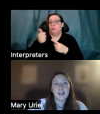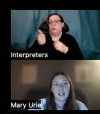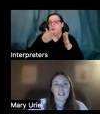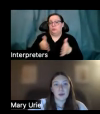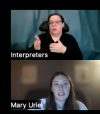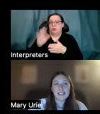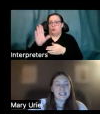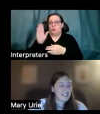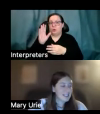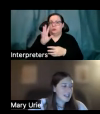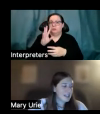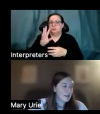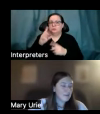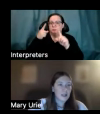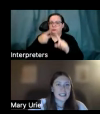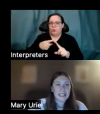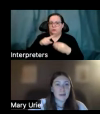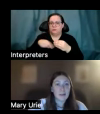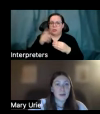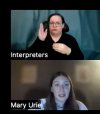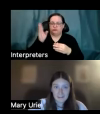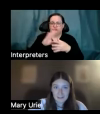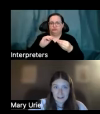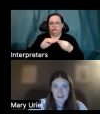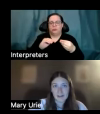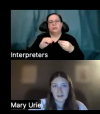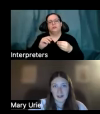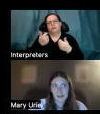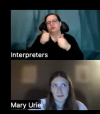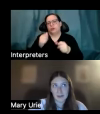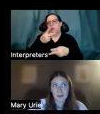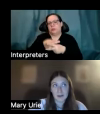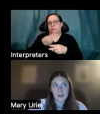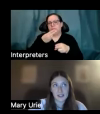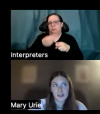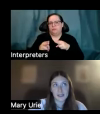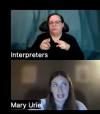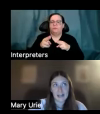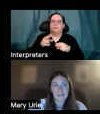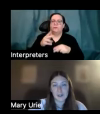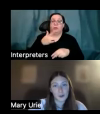talking points, try to keep them brief. You usually only have two